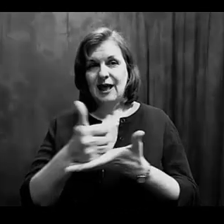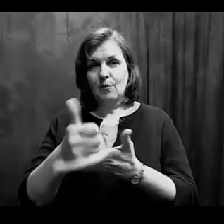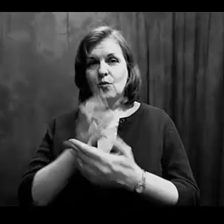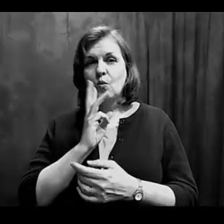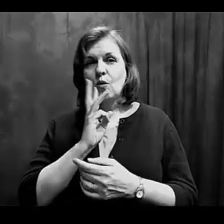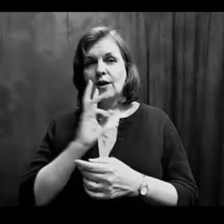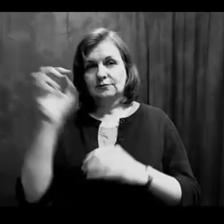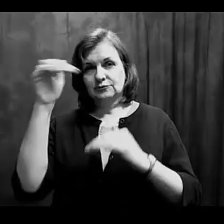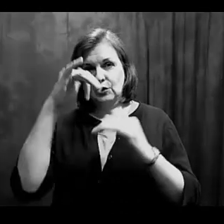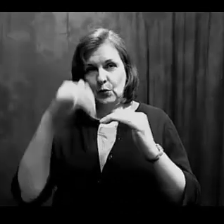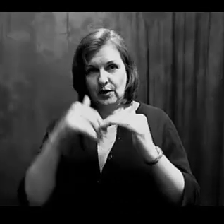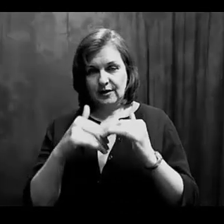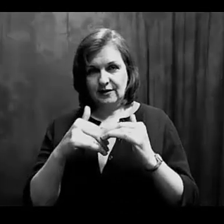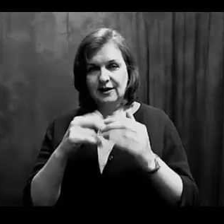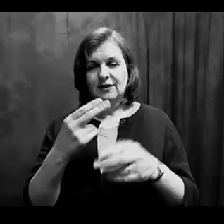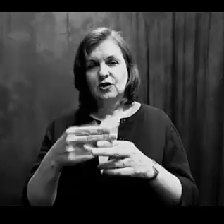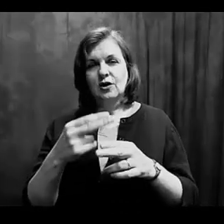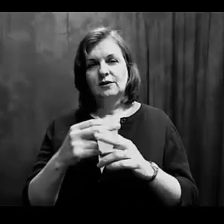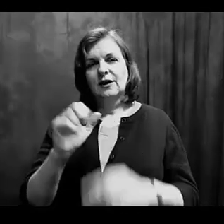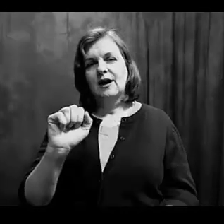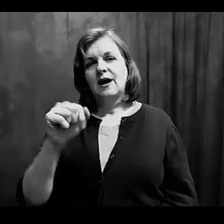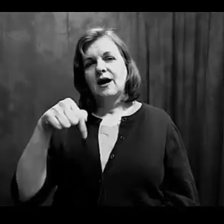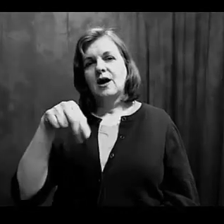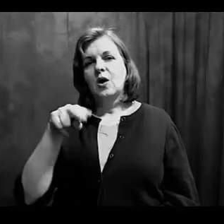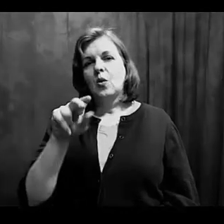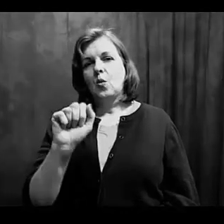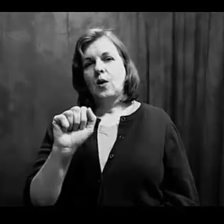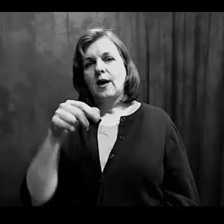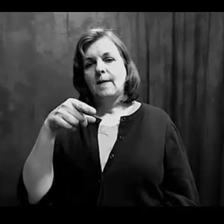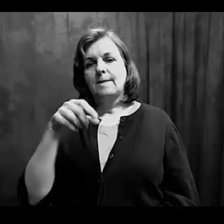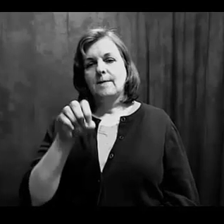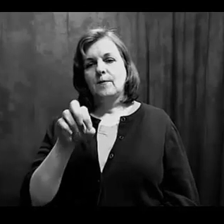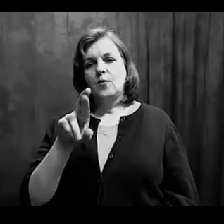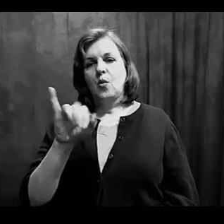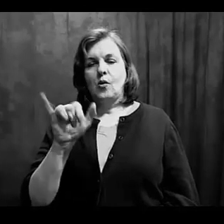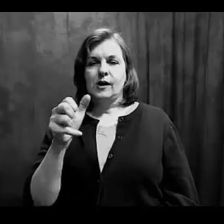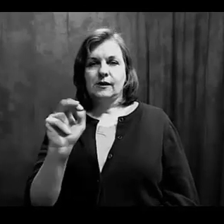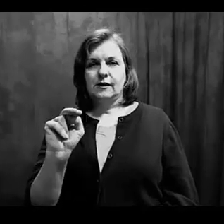and they're known as aquaprins -- so this actually allows